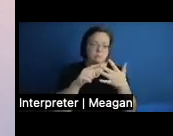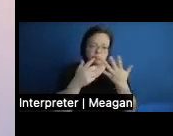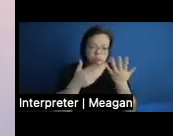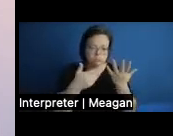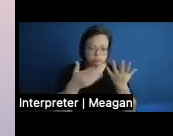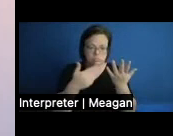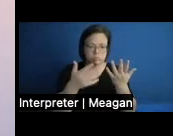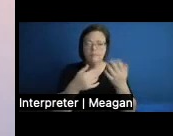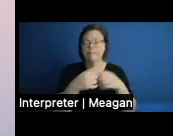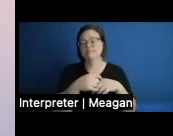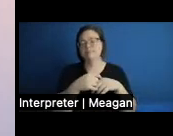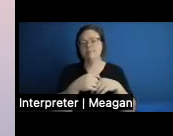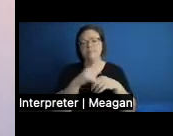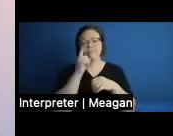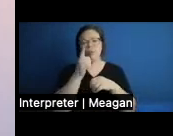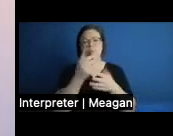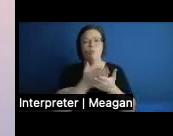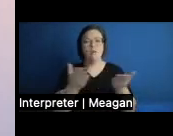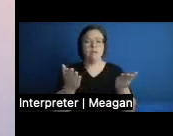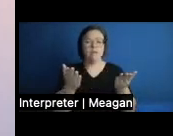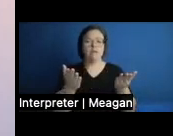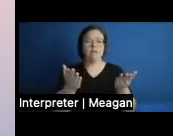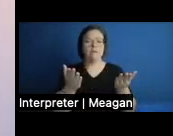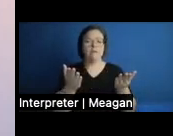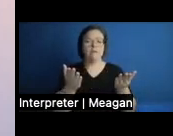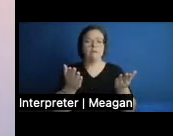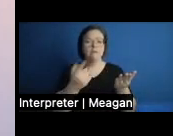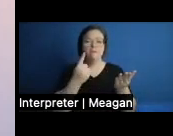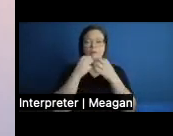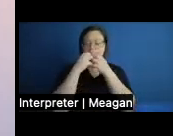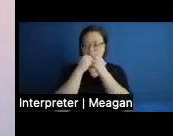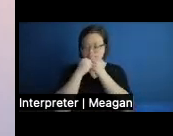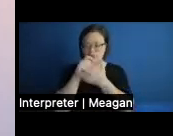One thing that some really dear writers taught me that